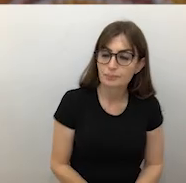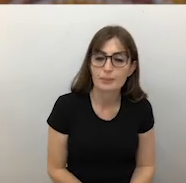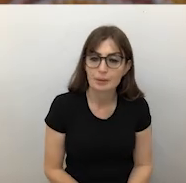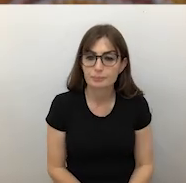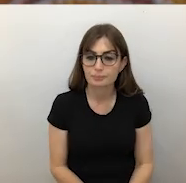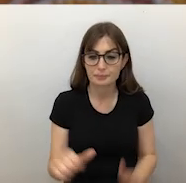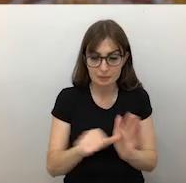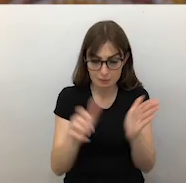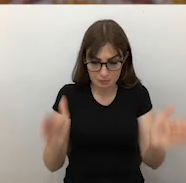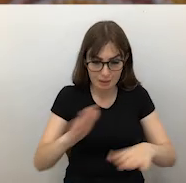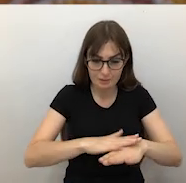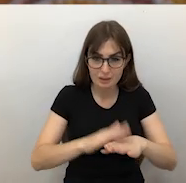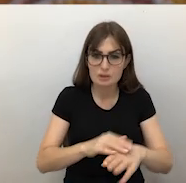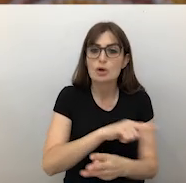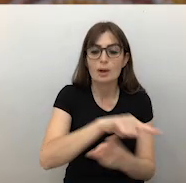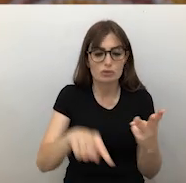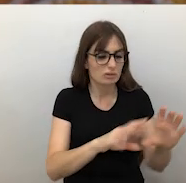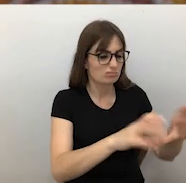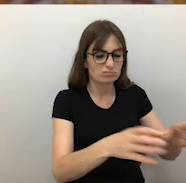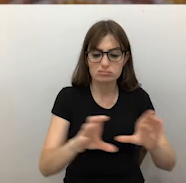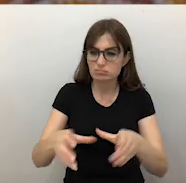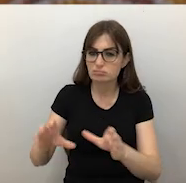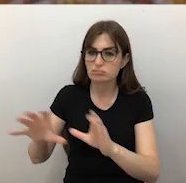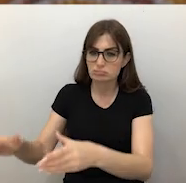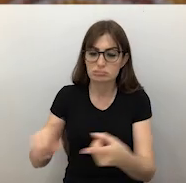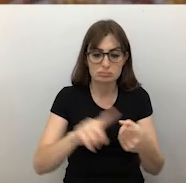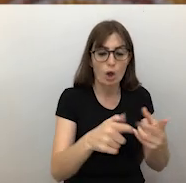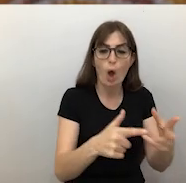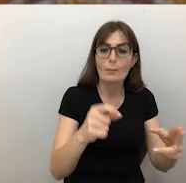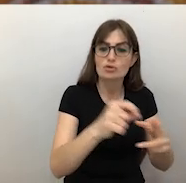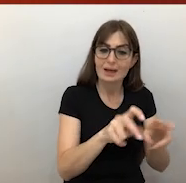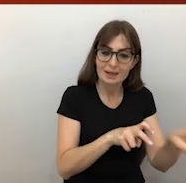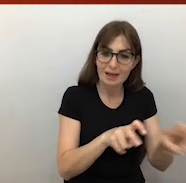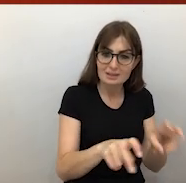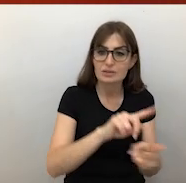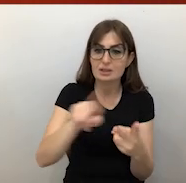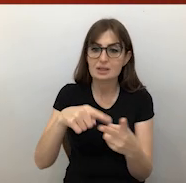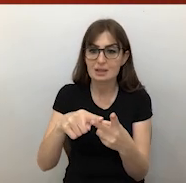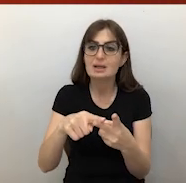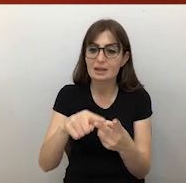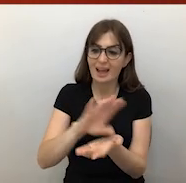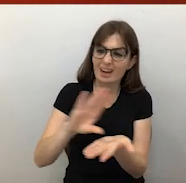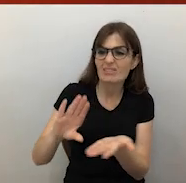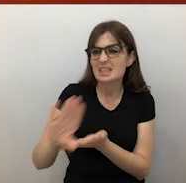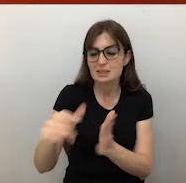All of the cash inflows and outflows during the period are grouped into three categories. Cash flows from operating activities,